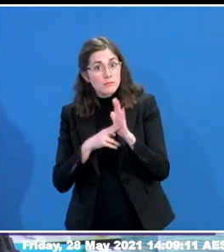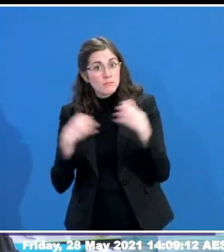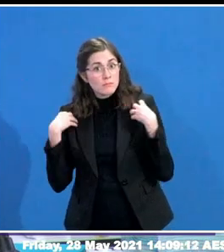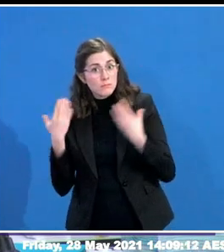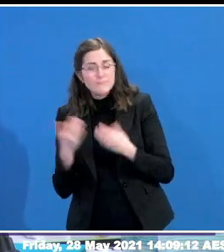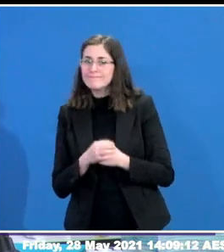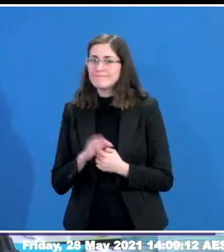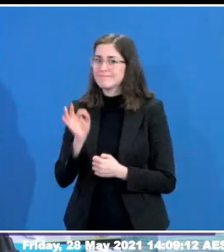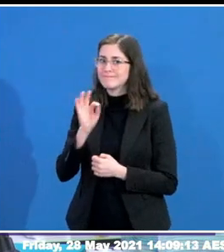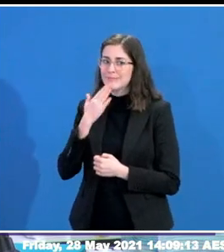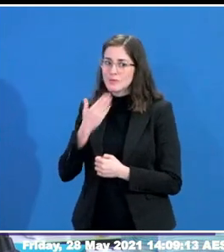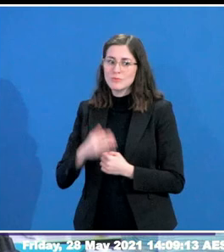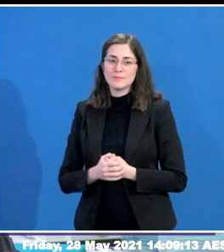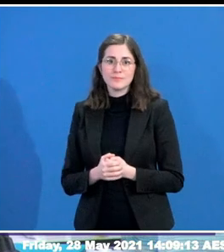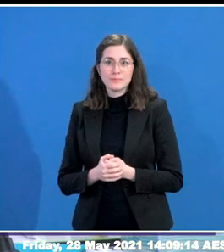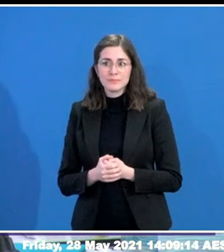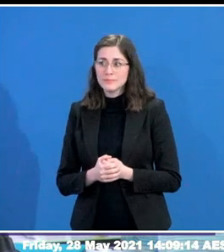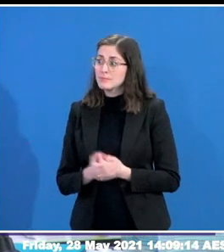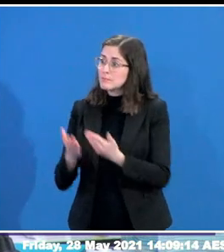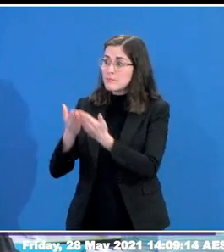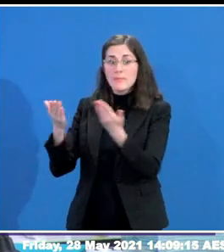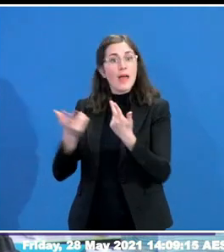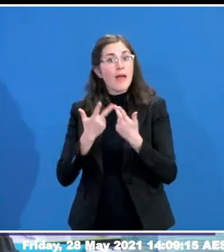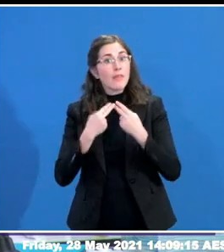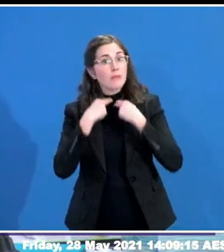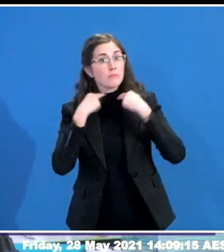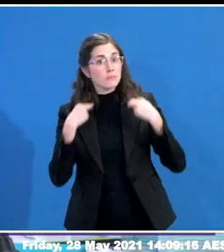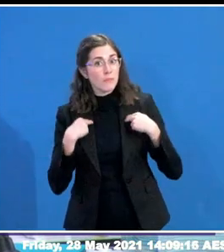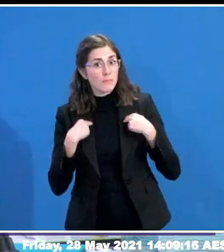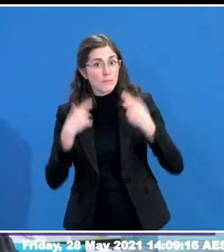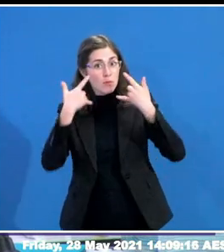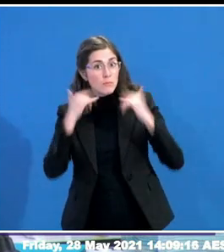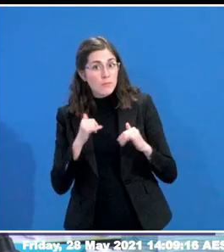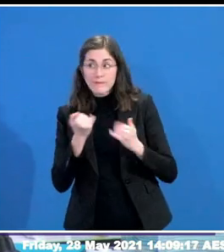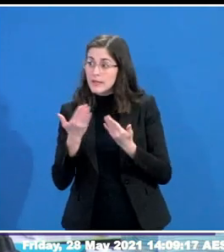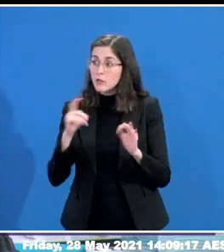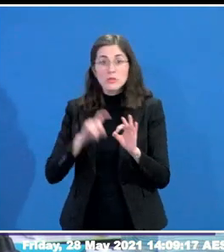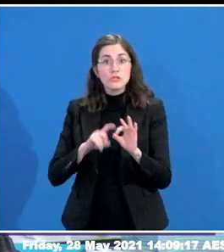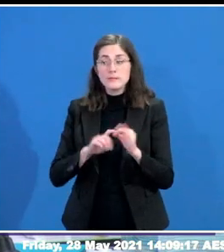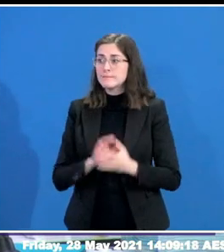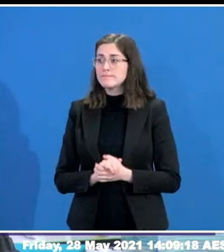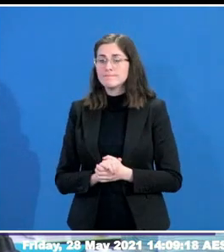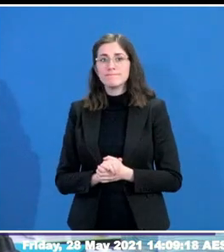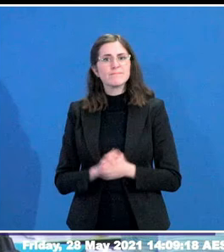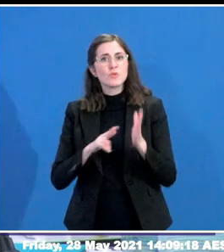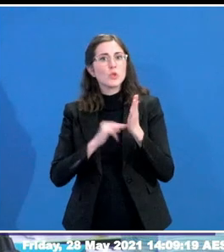Any counsel have any question that they would wish to put? Nothing from NSW, thank you, Chair.